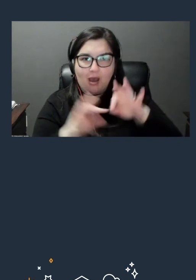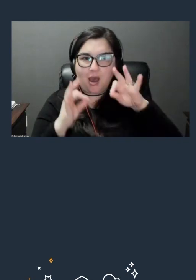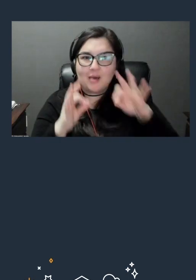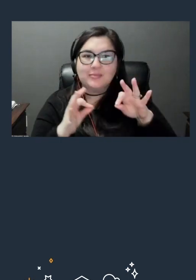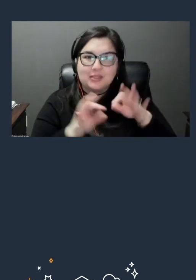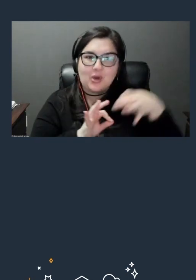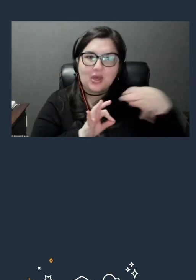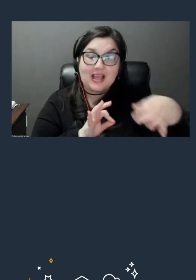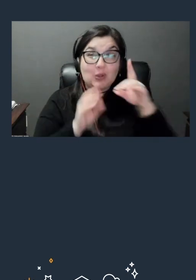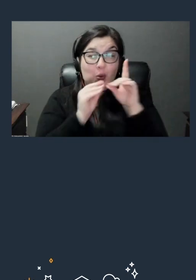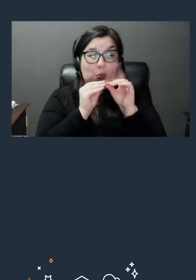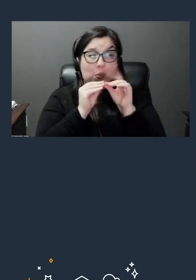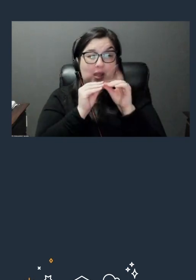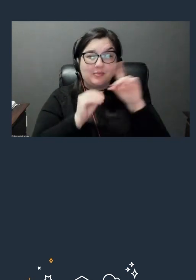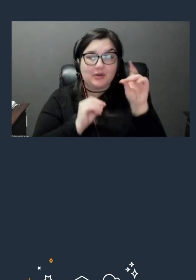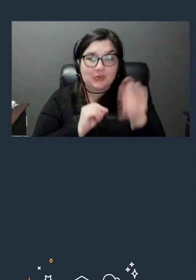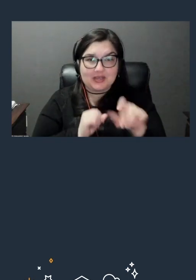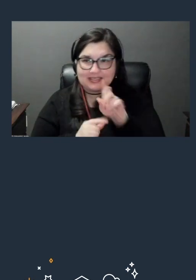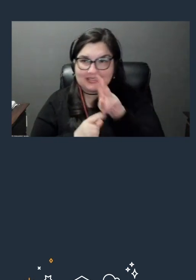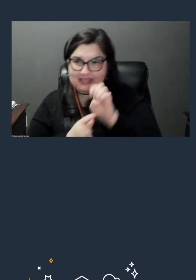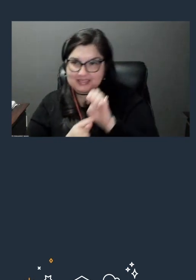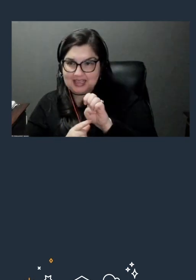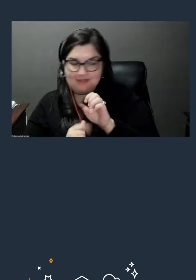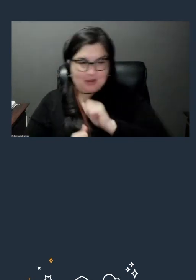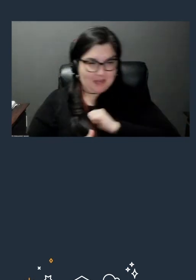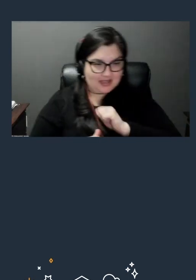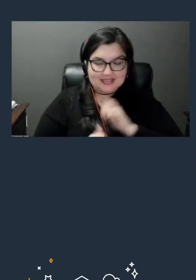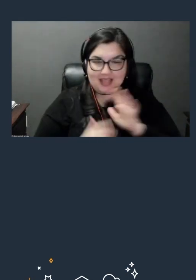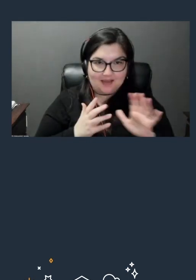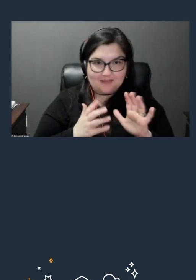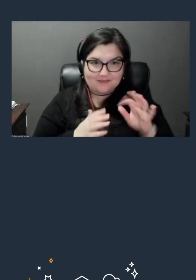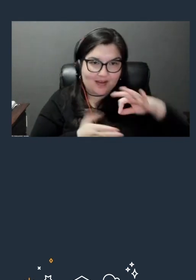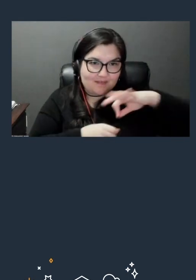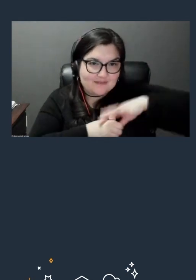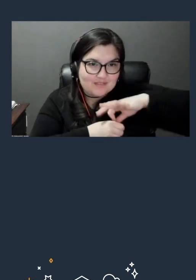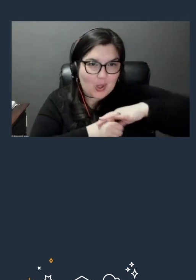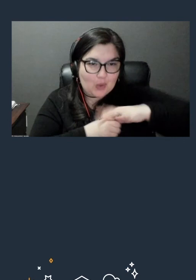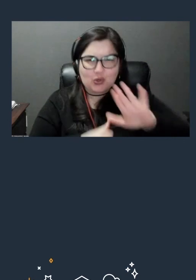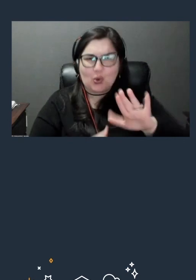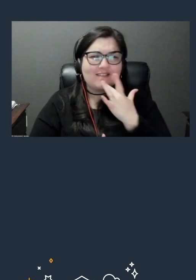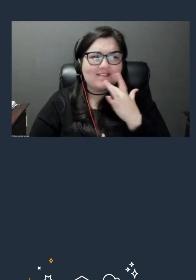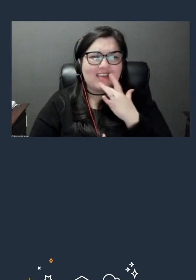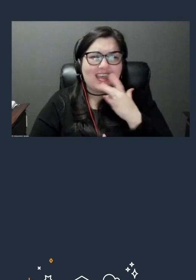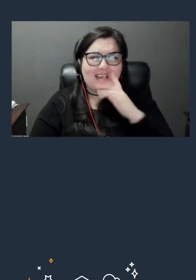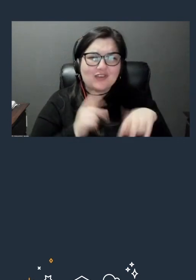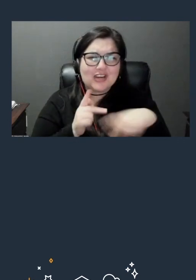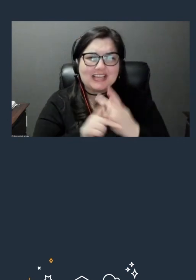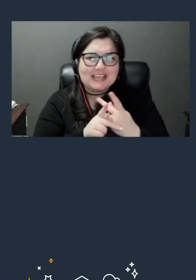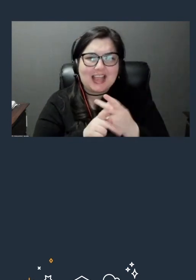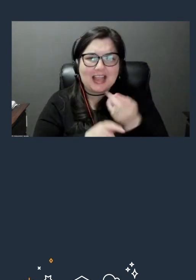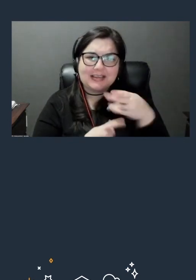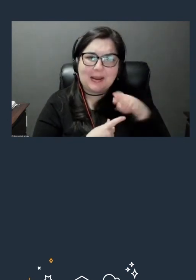Steve and I are taking a vote here. Your favorite kind of pie. You wanna go first? - Yeah, I can go first.